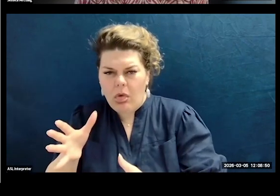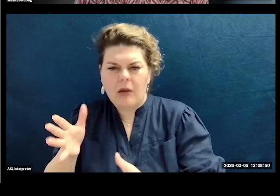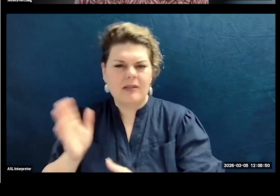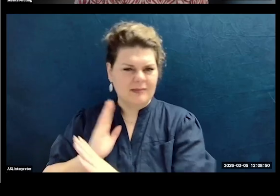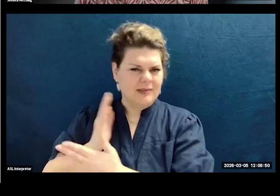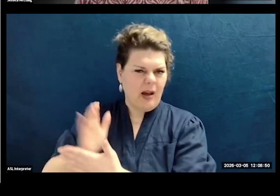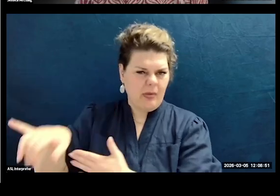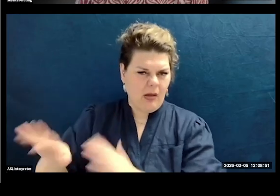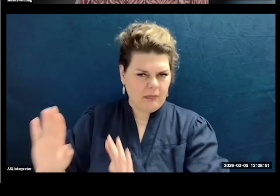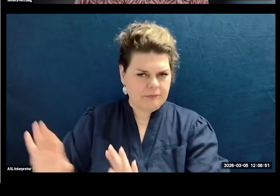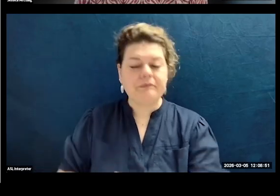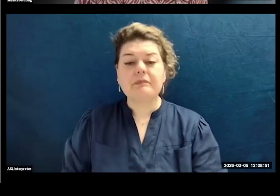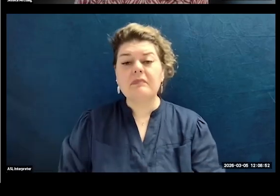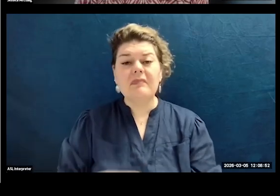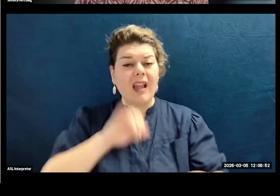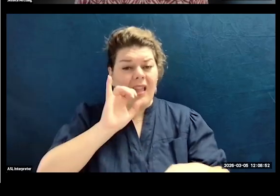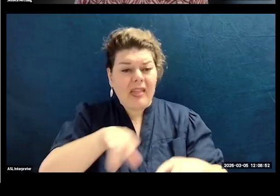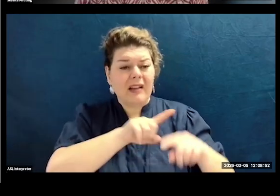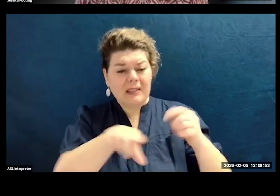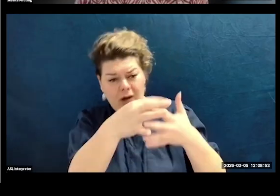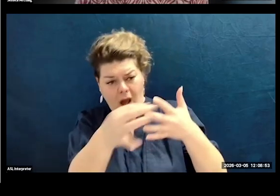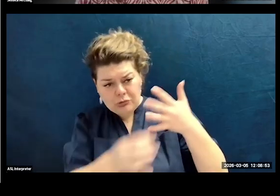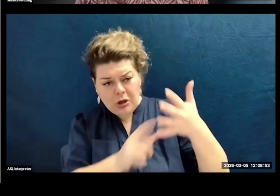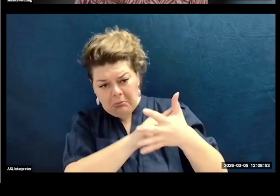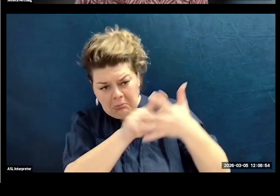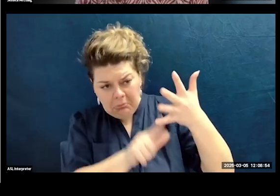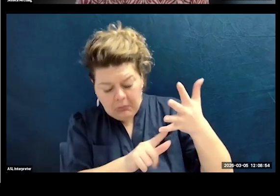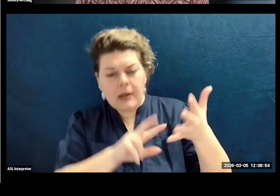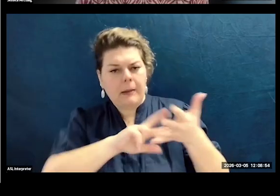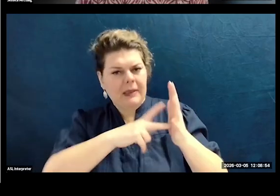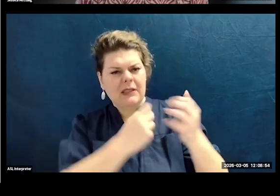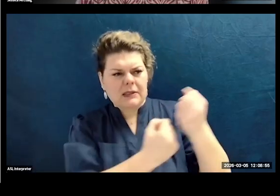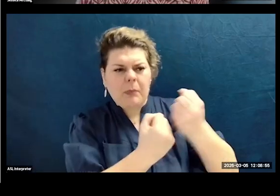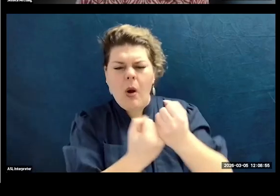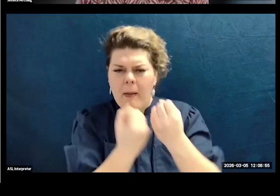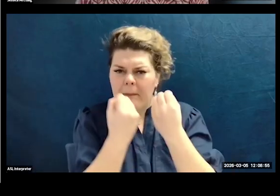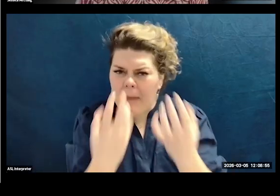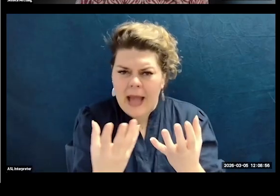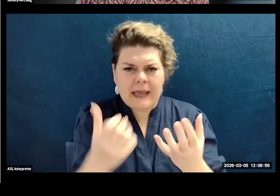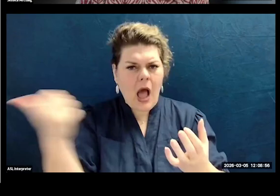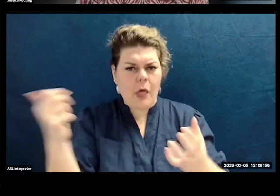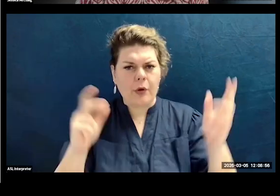These accessible modes to engage with content will also support a range of other users, disabled or not.